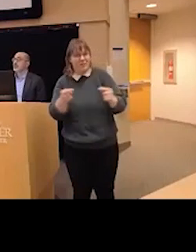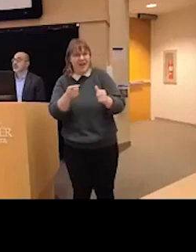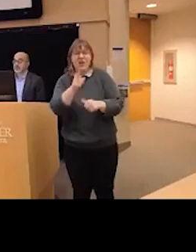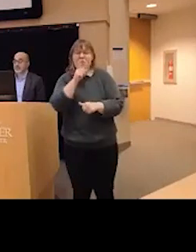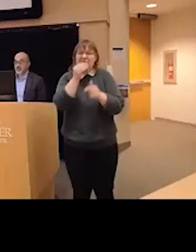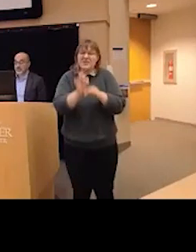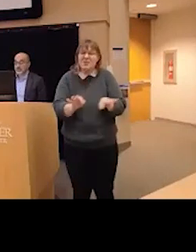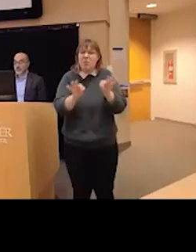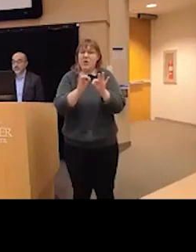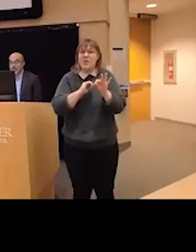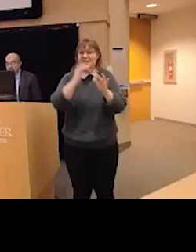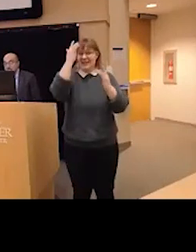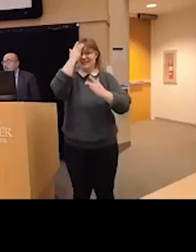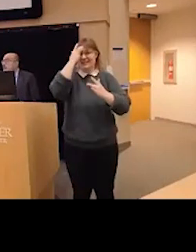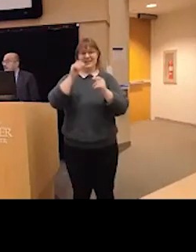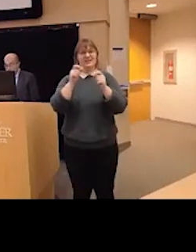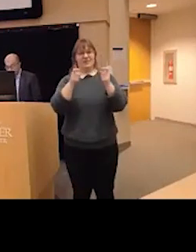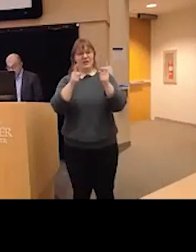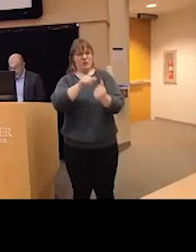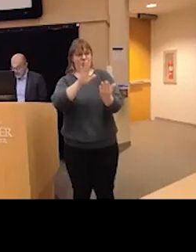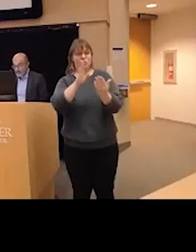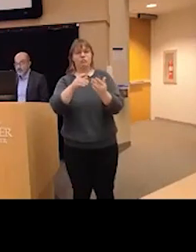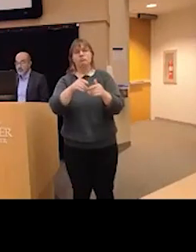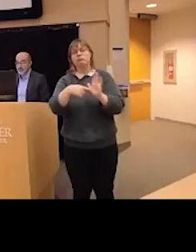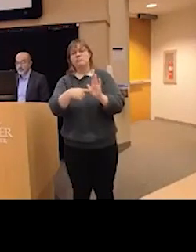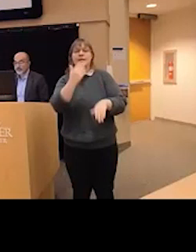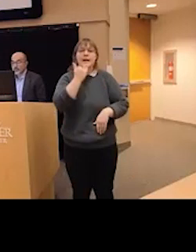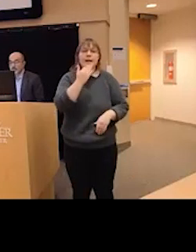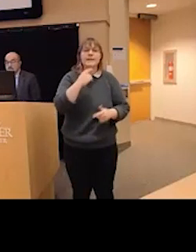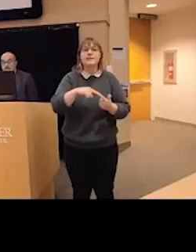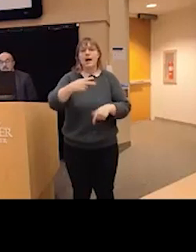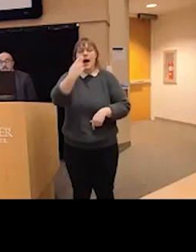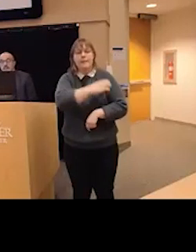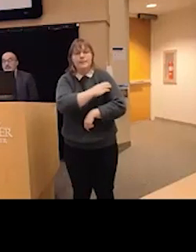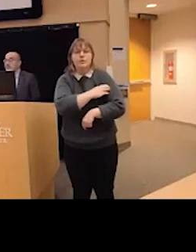chronic disease management approach like you would for diabetes or hypertension and you know the ner